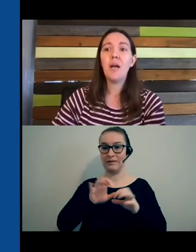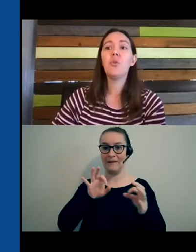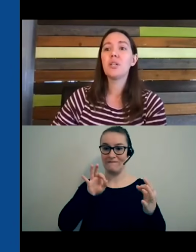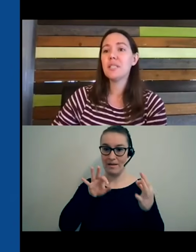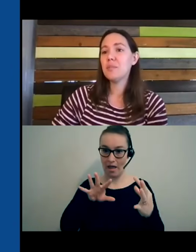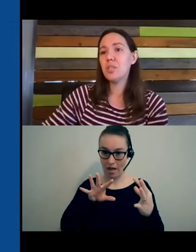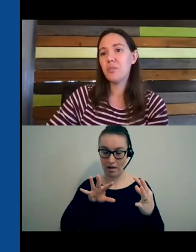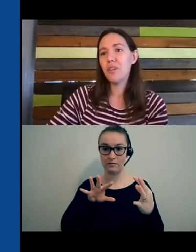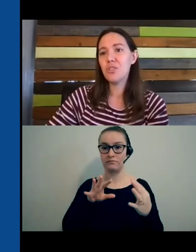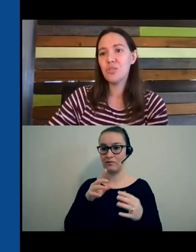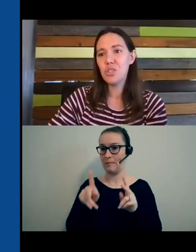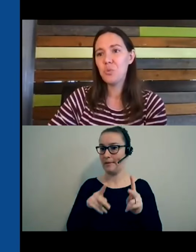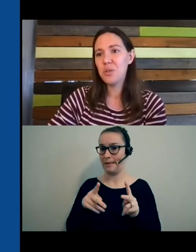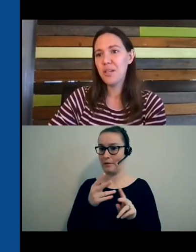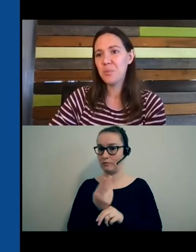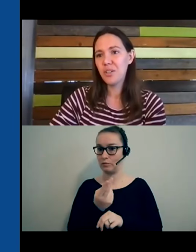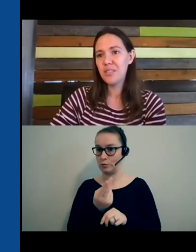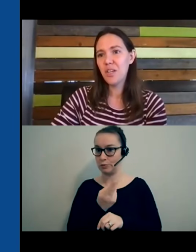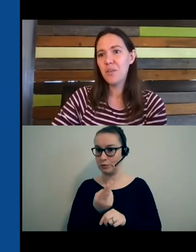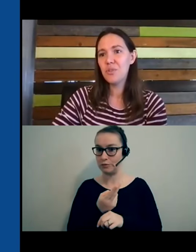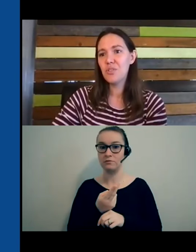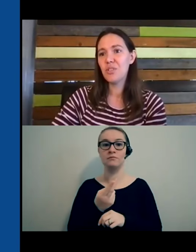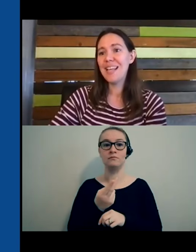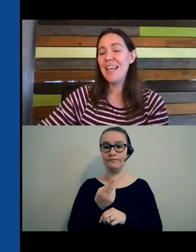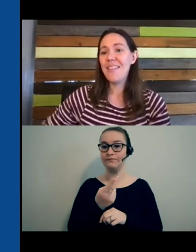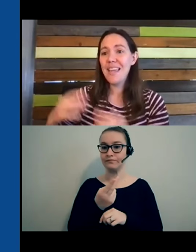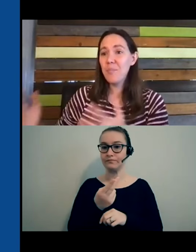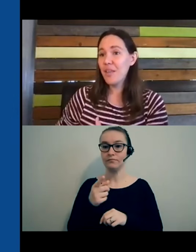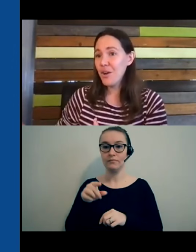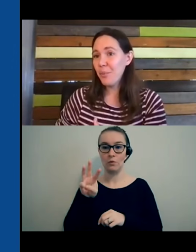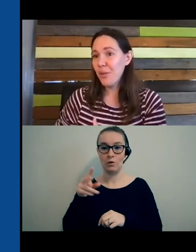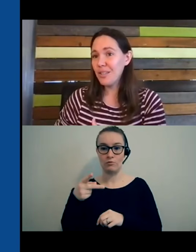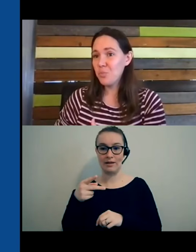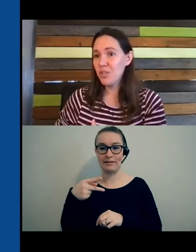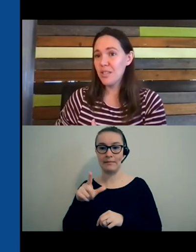or accessibility professionals to WordPress plugin developers so that they can make their plugins more accessible